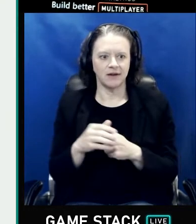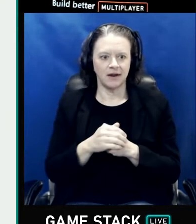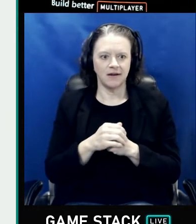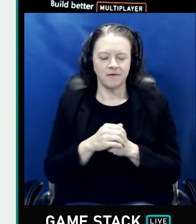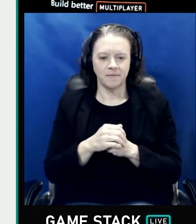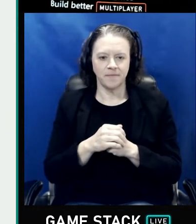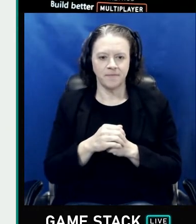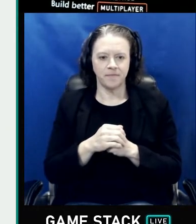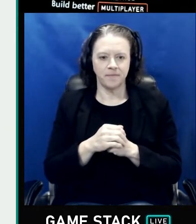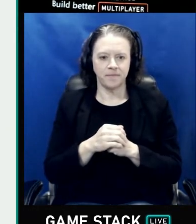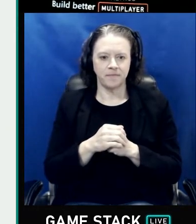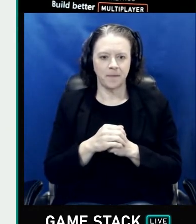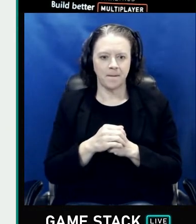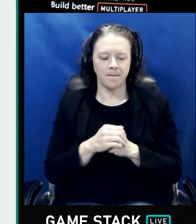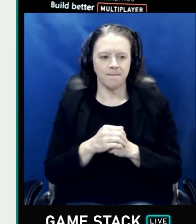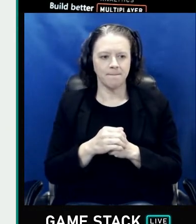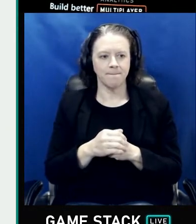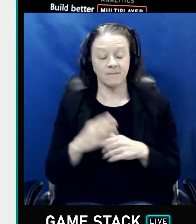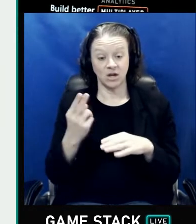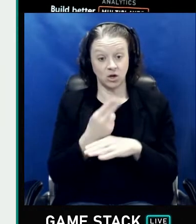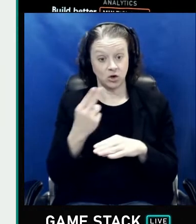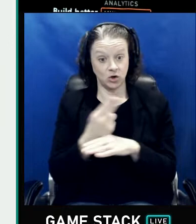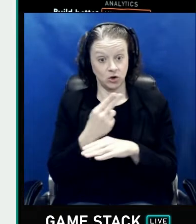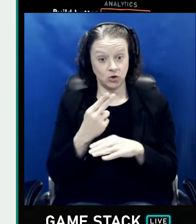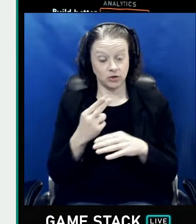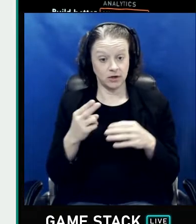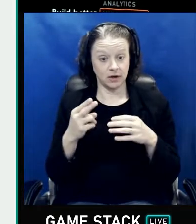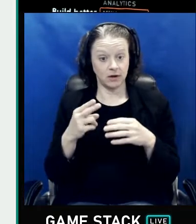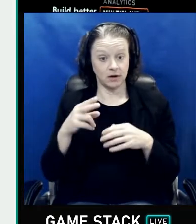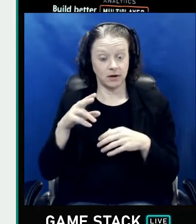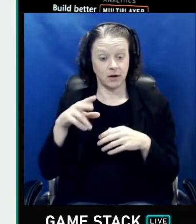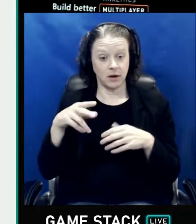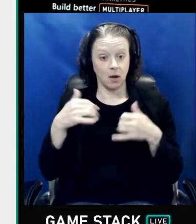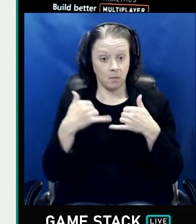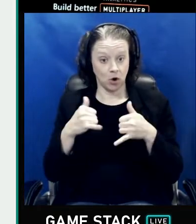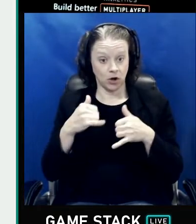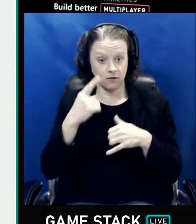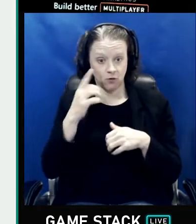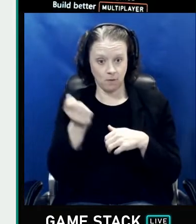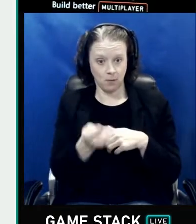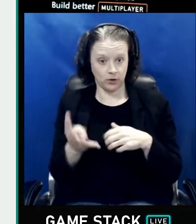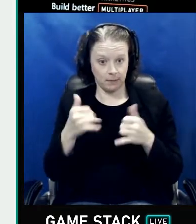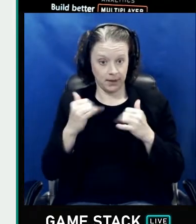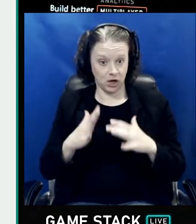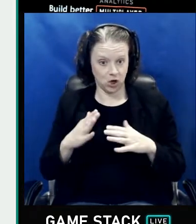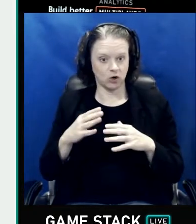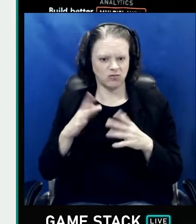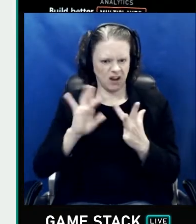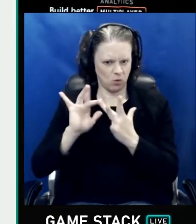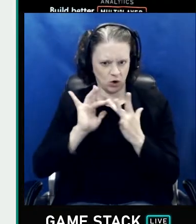So using Party for multiplayer networking. As you can see, the creation of a Party network has